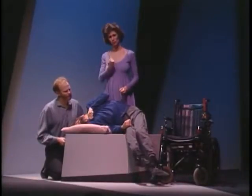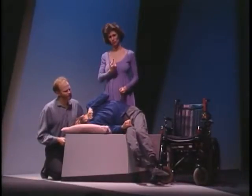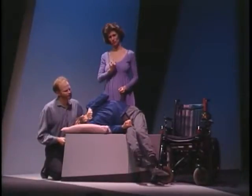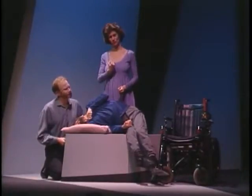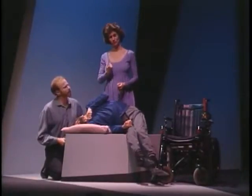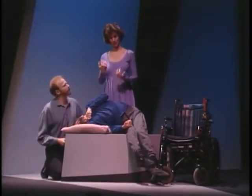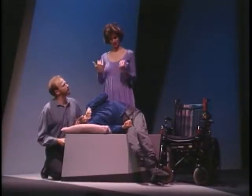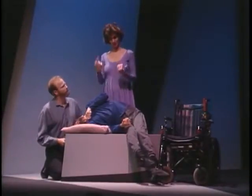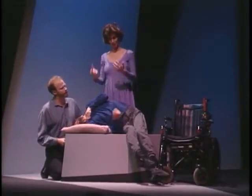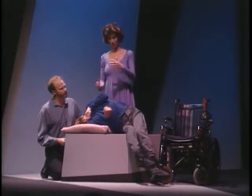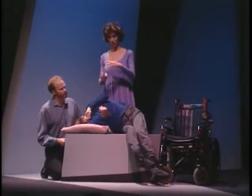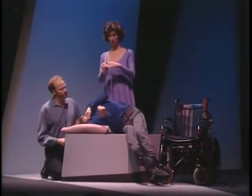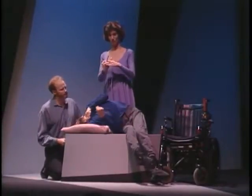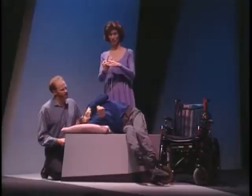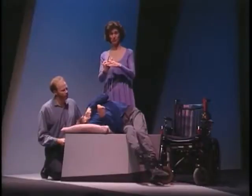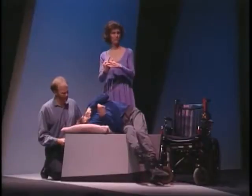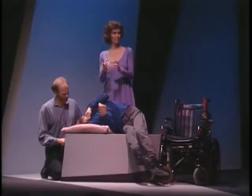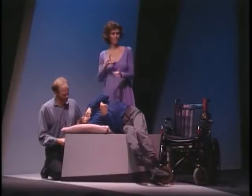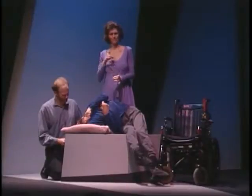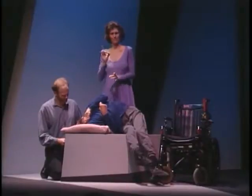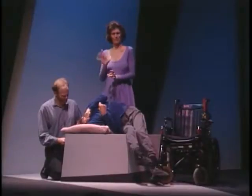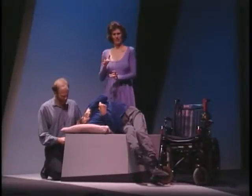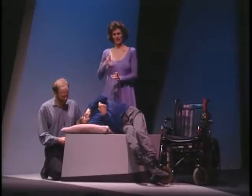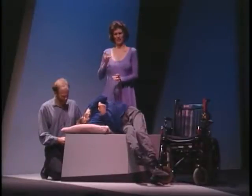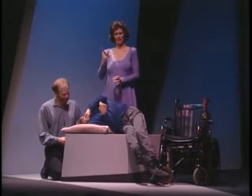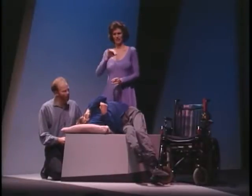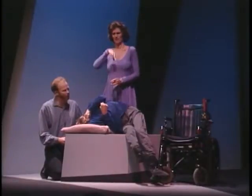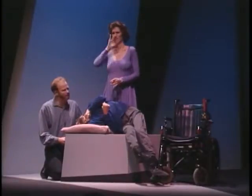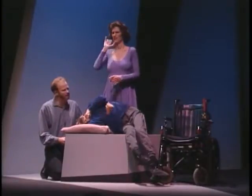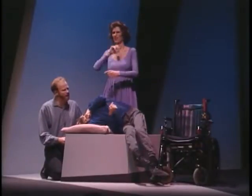feels like my right arm has been holding on to the edge of a cliff all day long